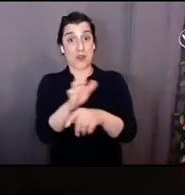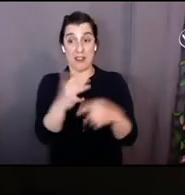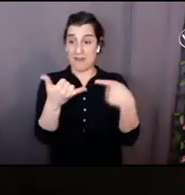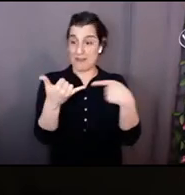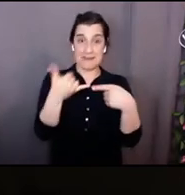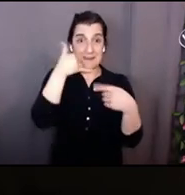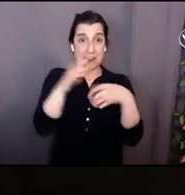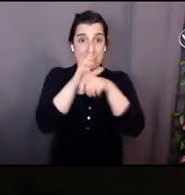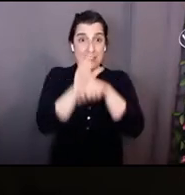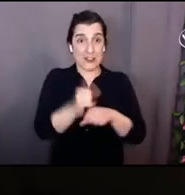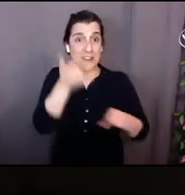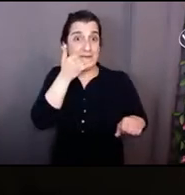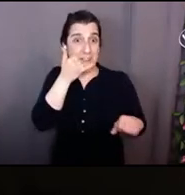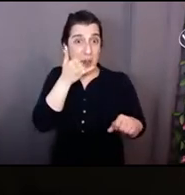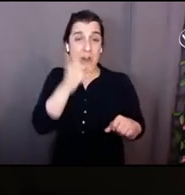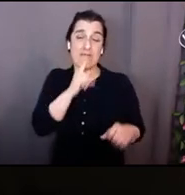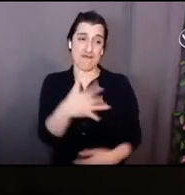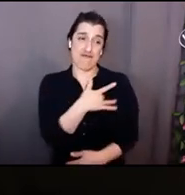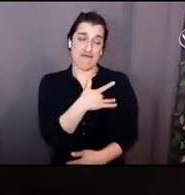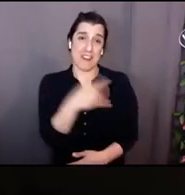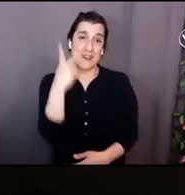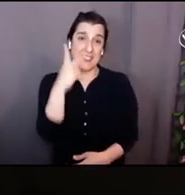okay. Yes, yes. This is Amber agreeing. Yes.